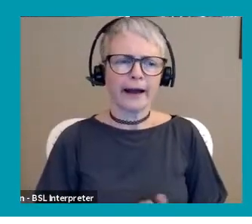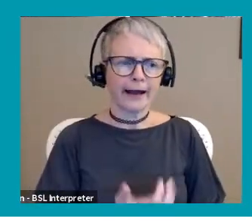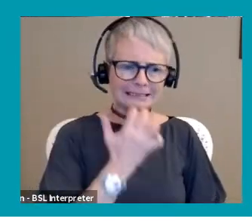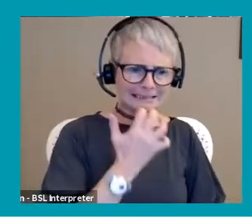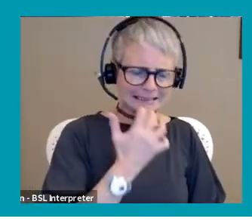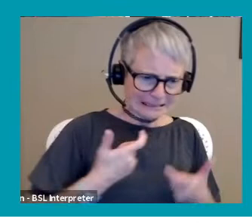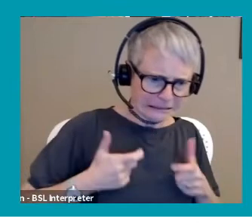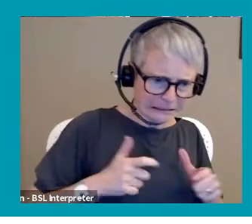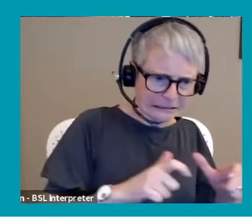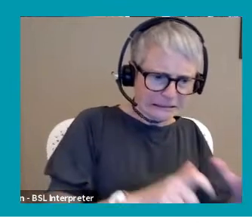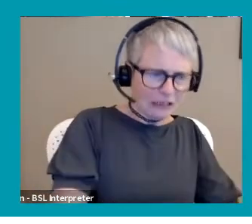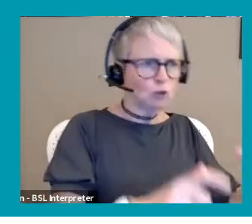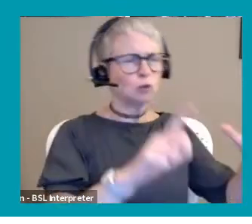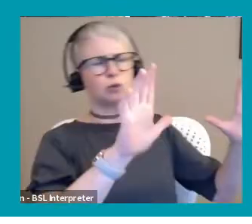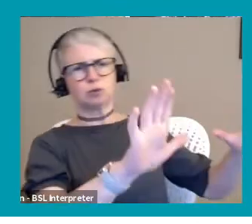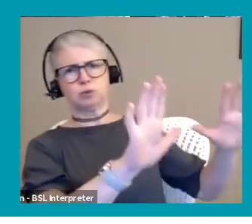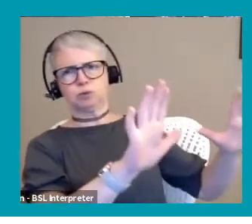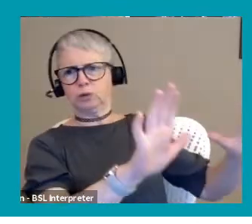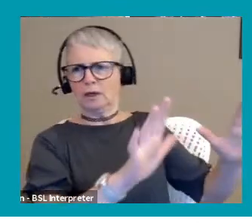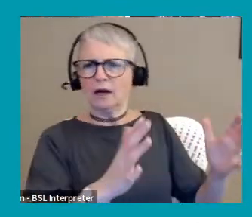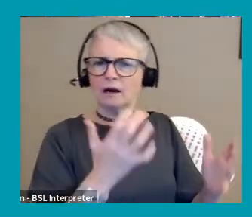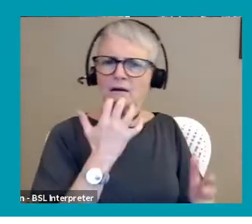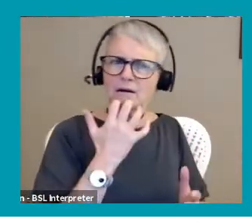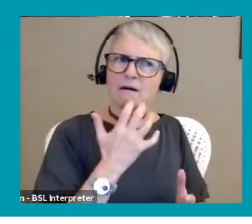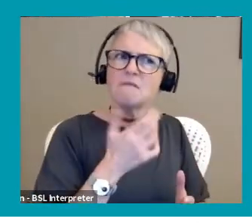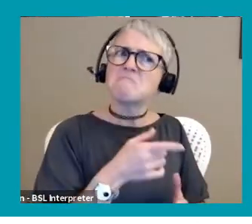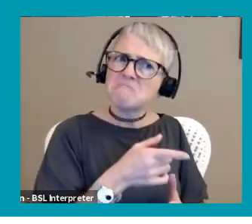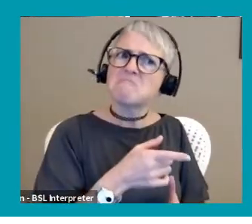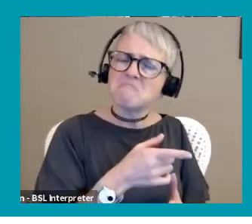about whether or not using strategies to support new that.